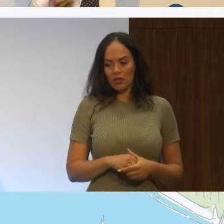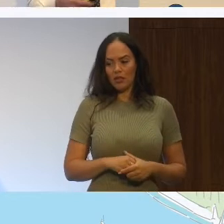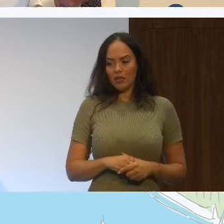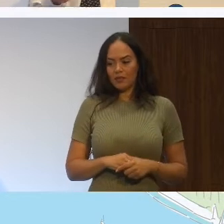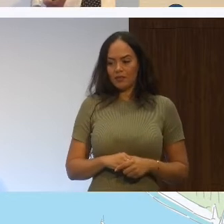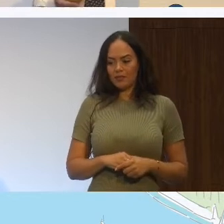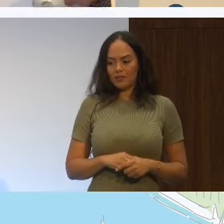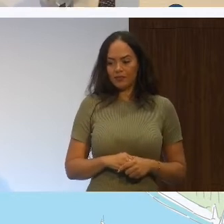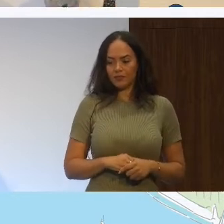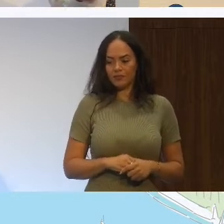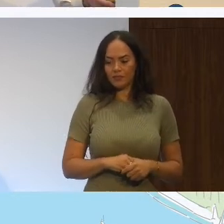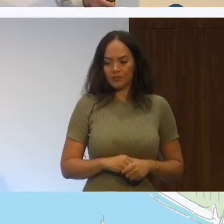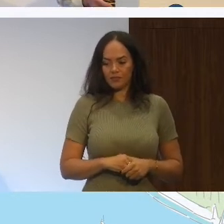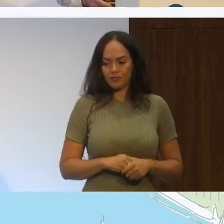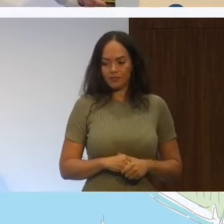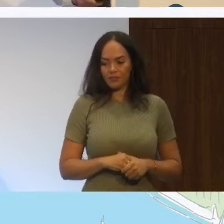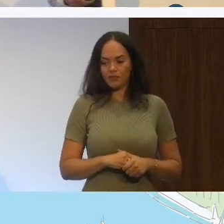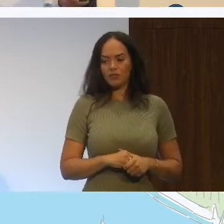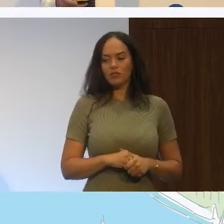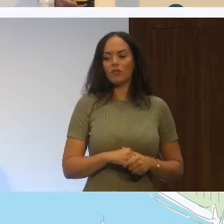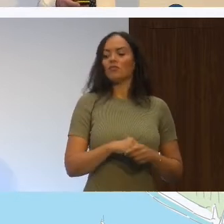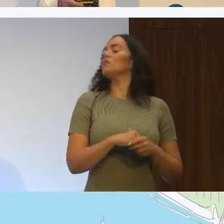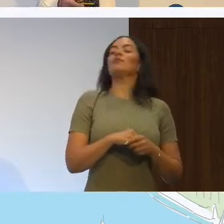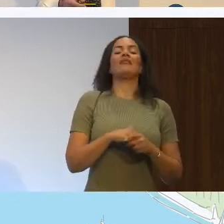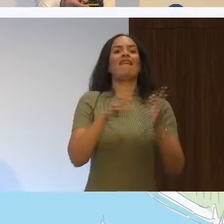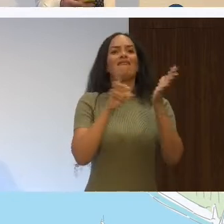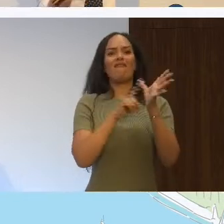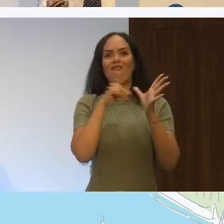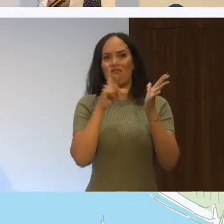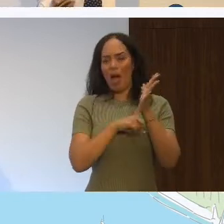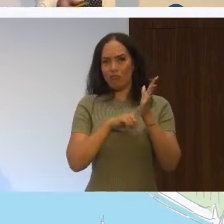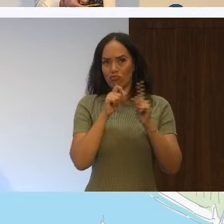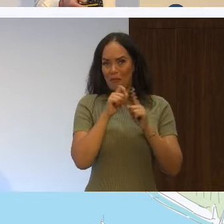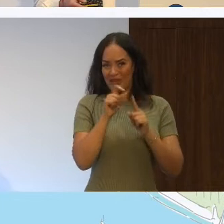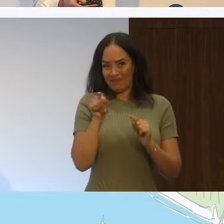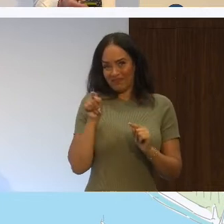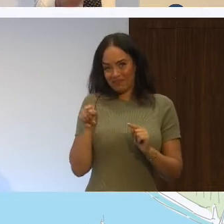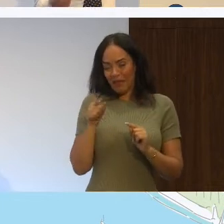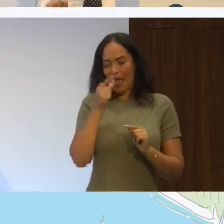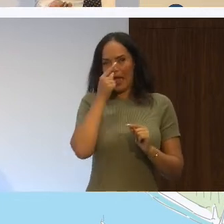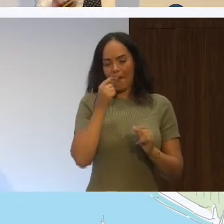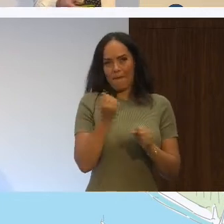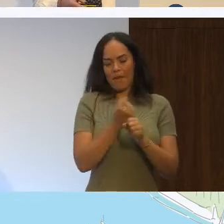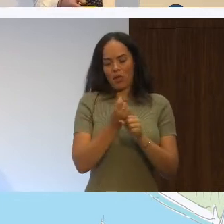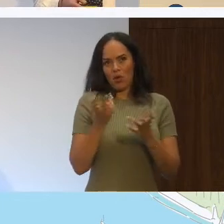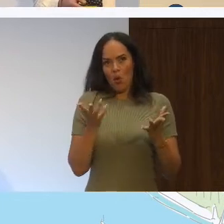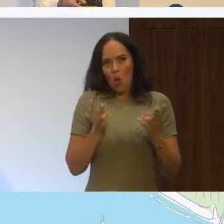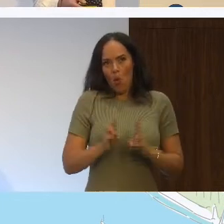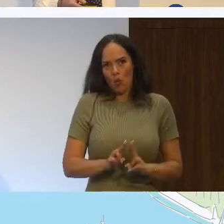and if people waste away, we have to stop it. But most antidepressants cause weight gain. Beta blockers can cause weight gain.